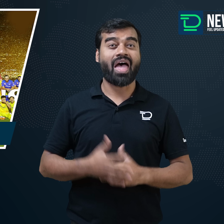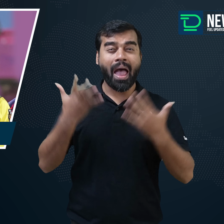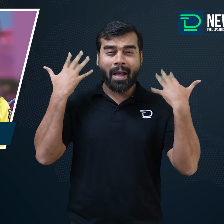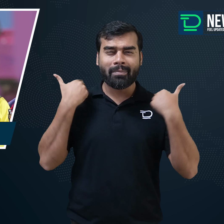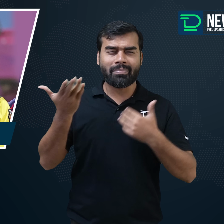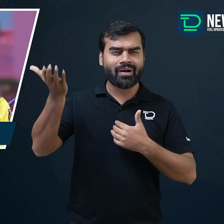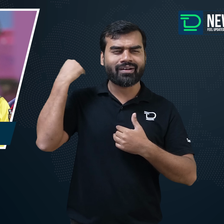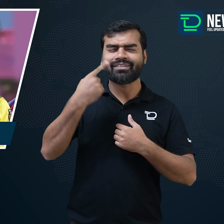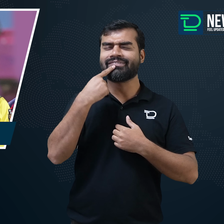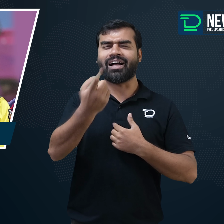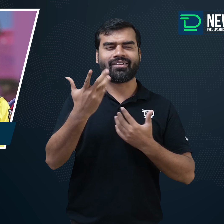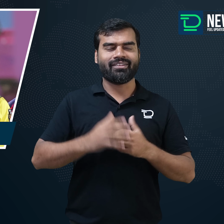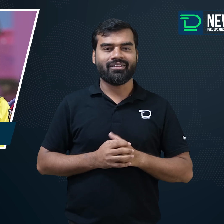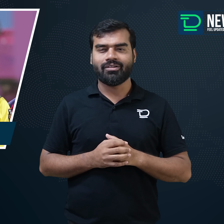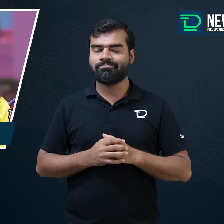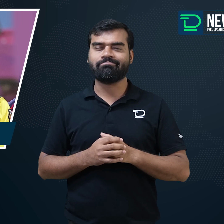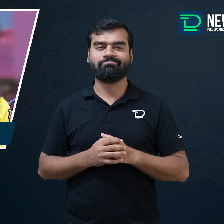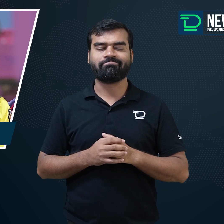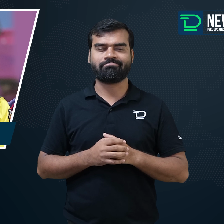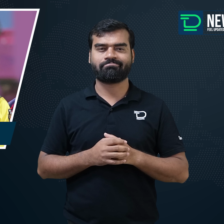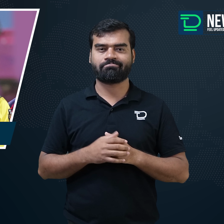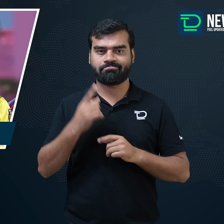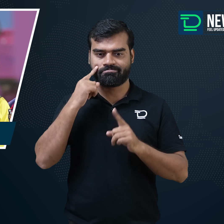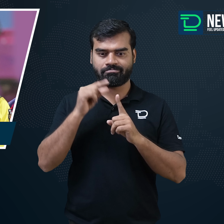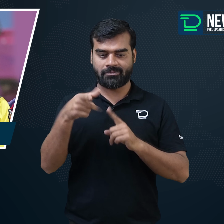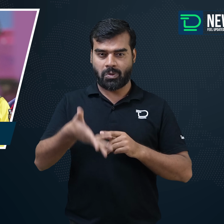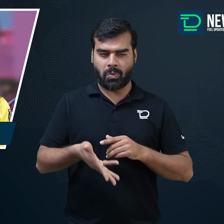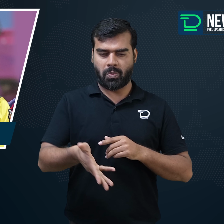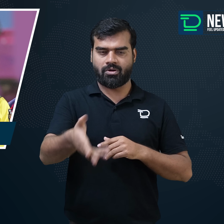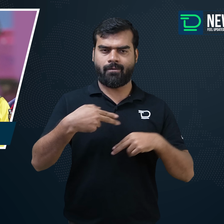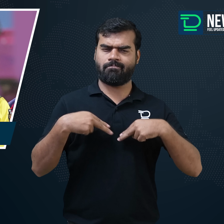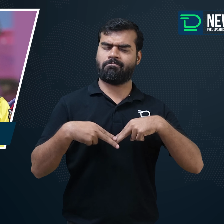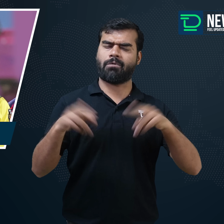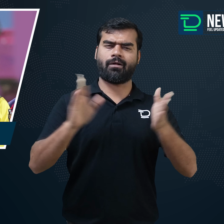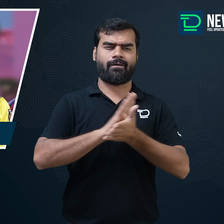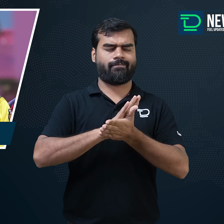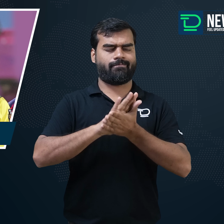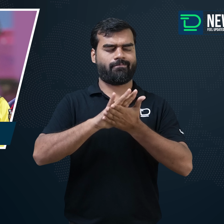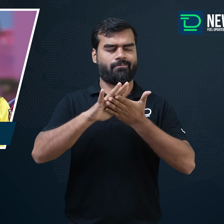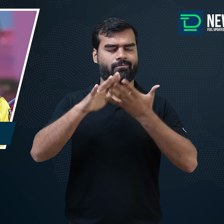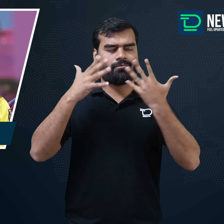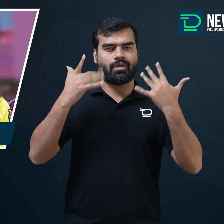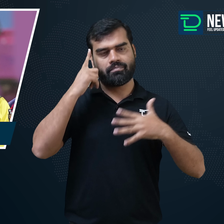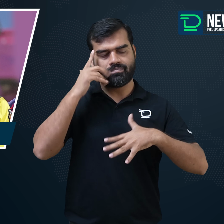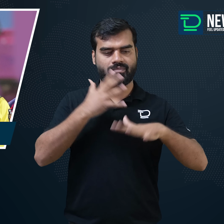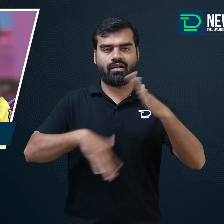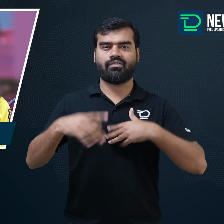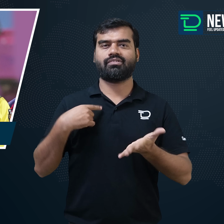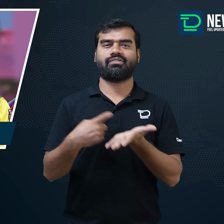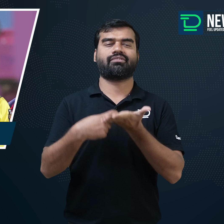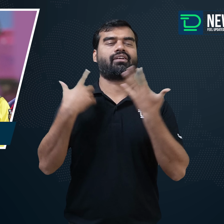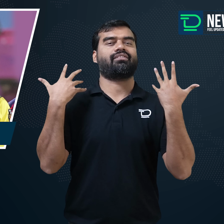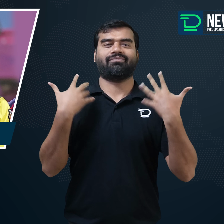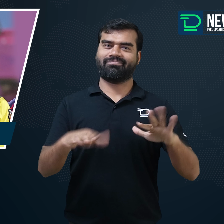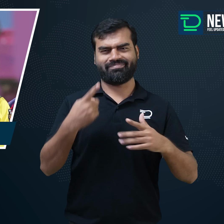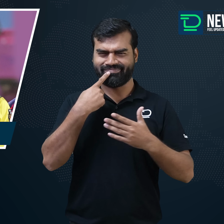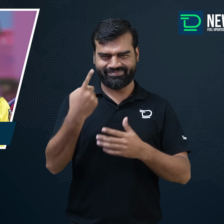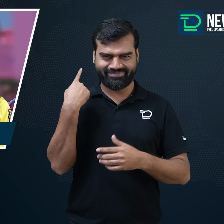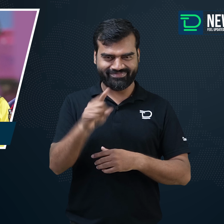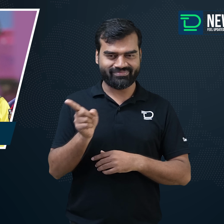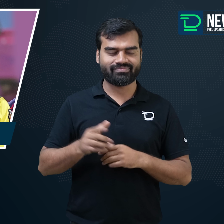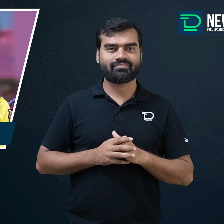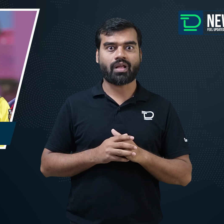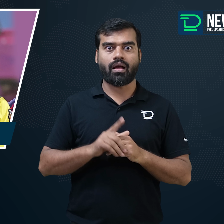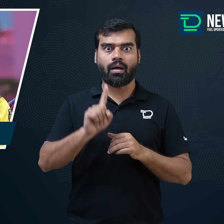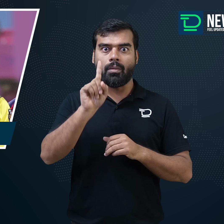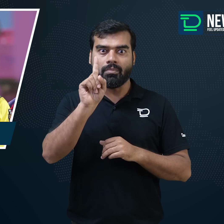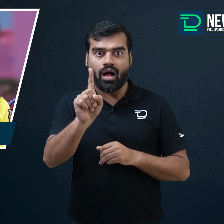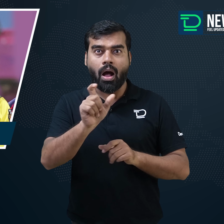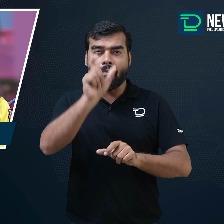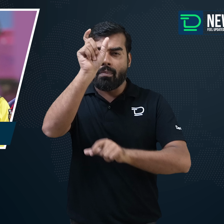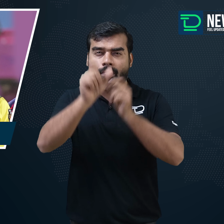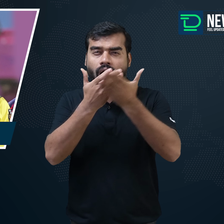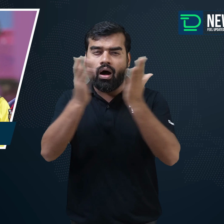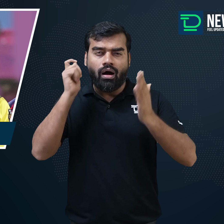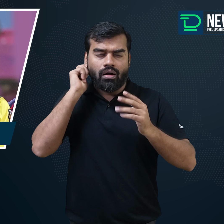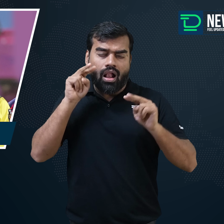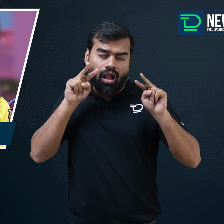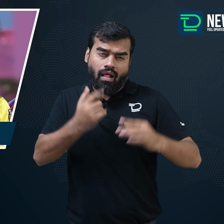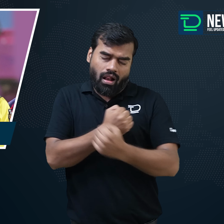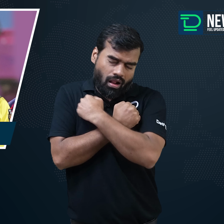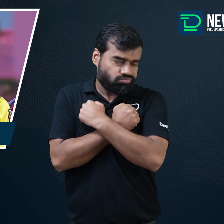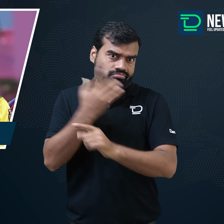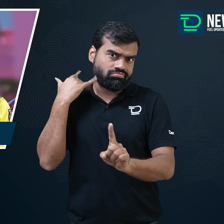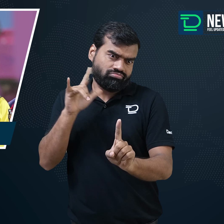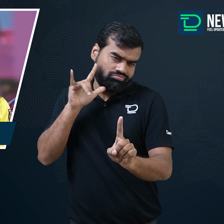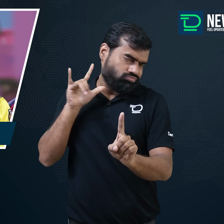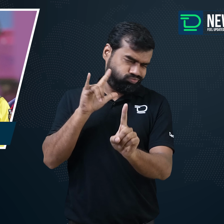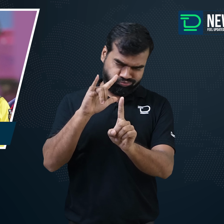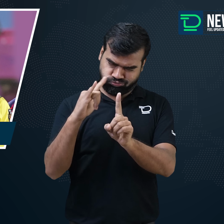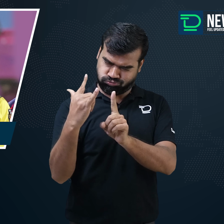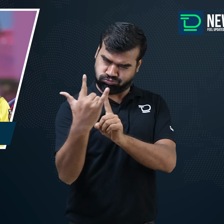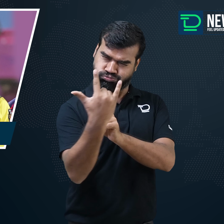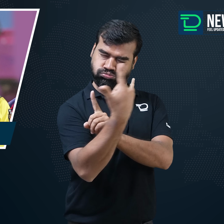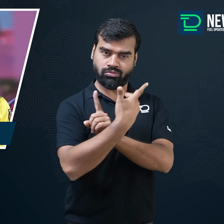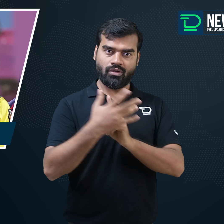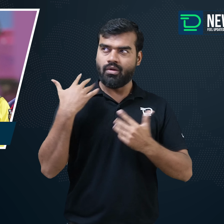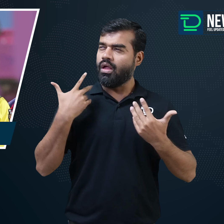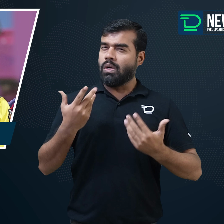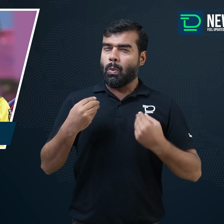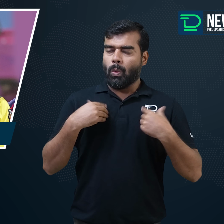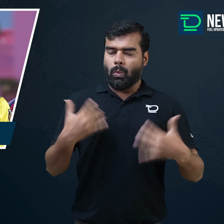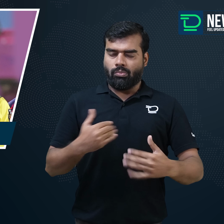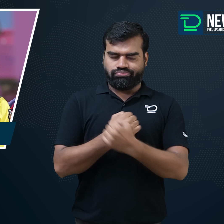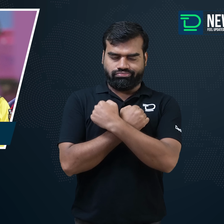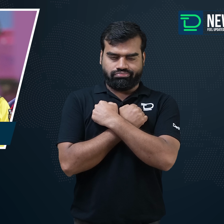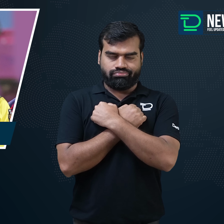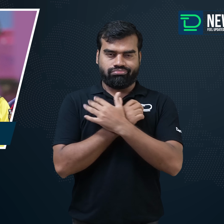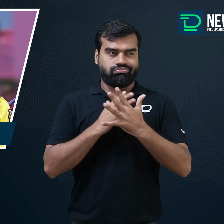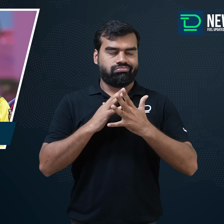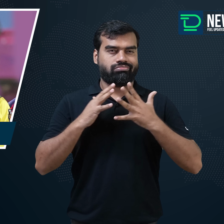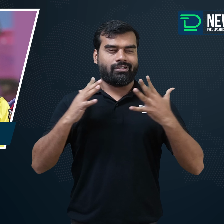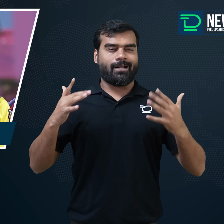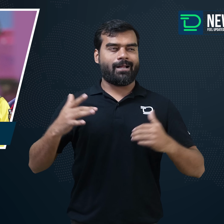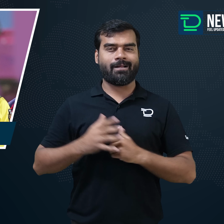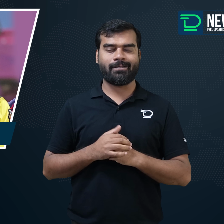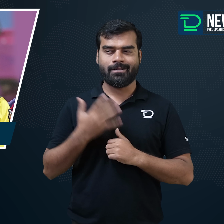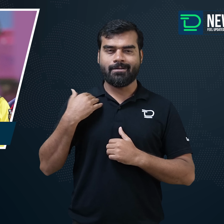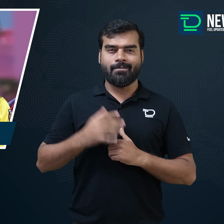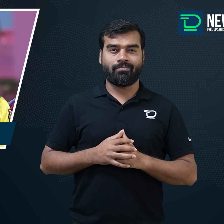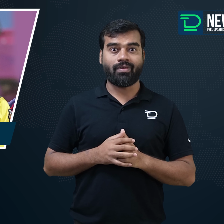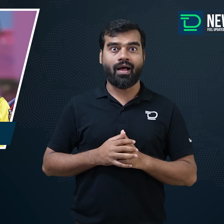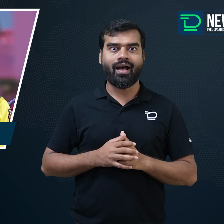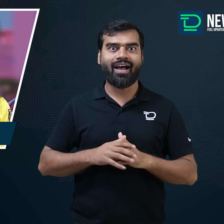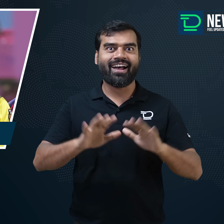Dhoni said it is a good time to announce my retirement but people have given me so much love.